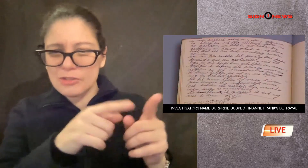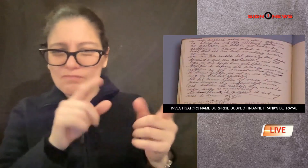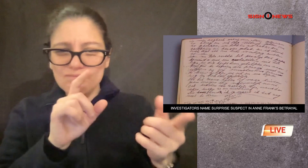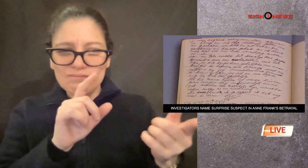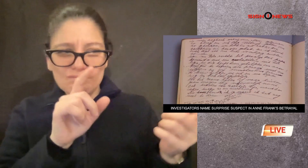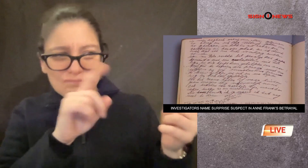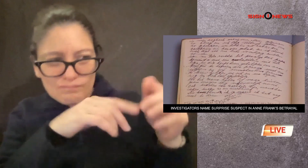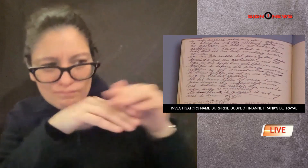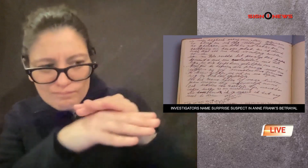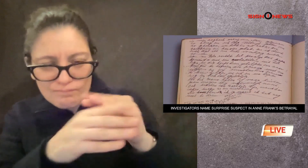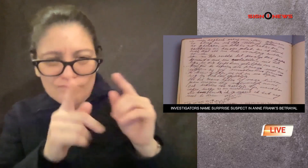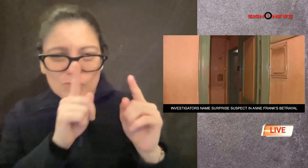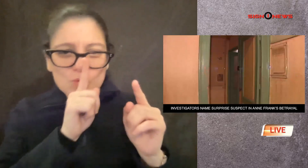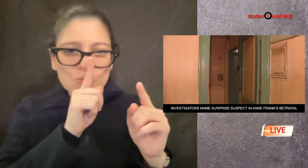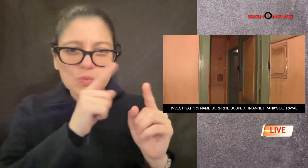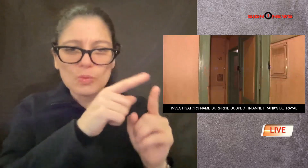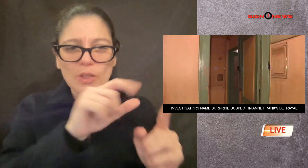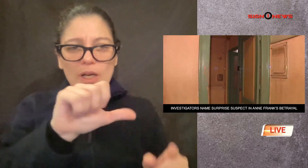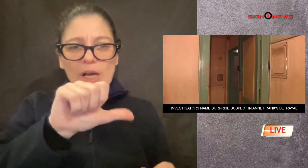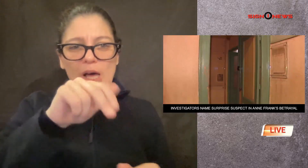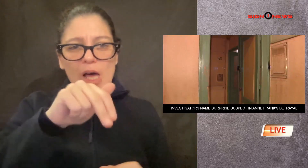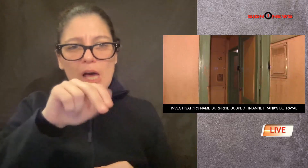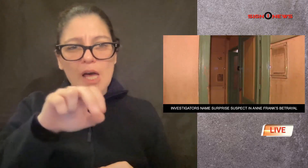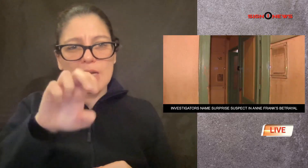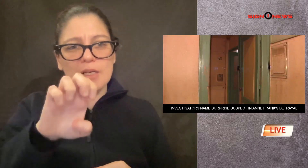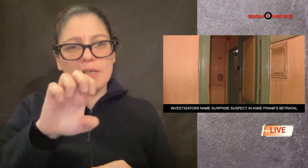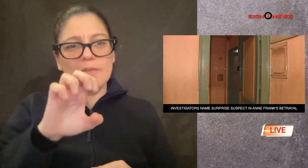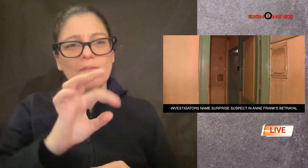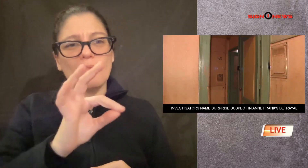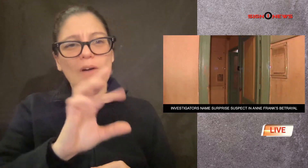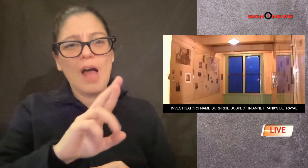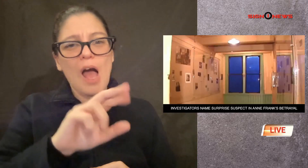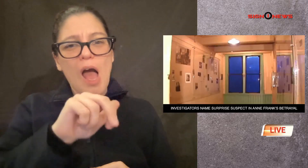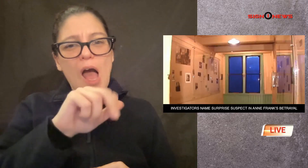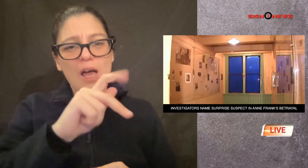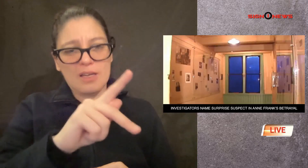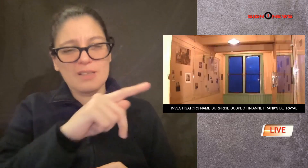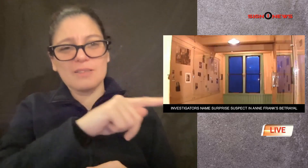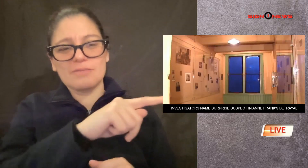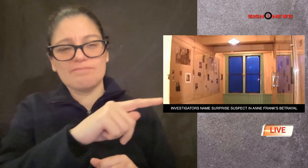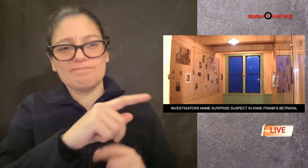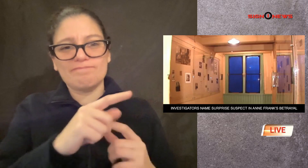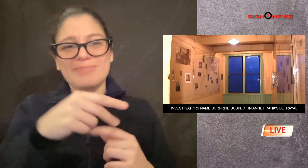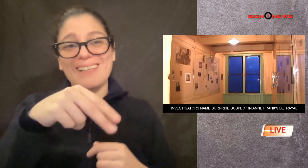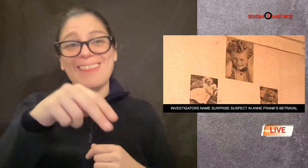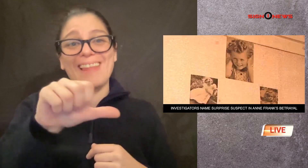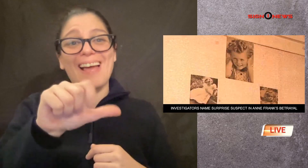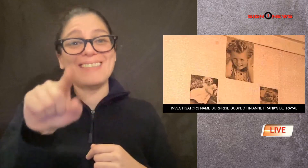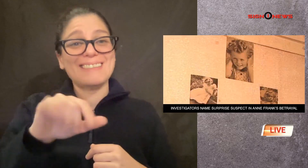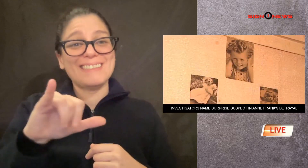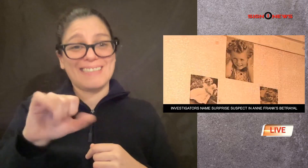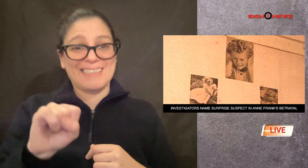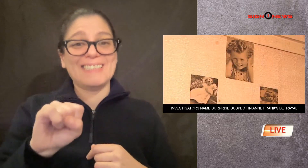investigator say they've uncovered a prime suspect who revealed Anne Frank's hiding place